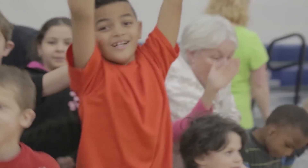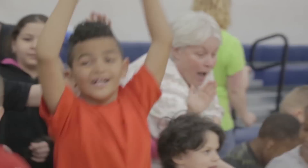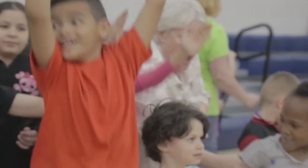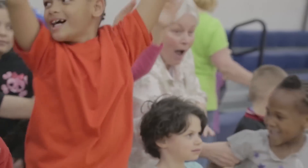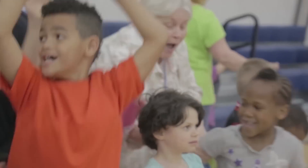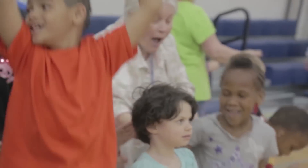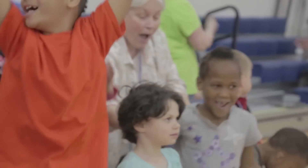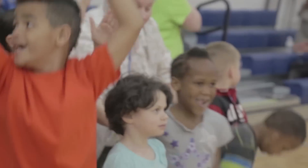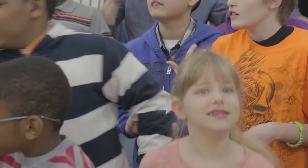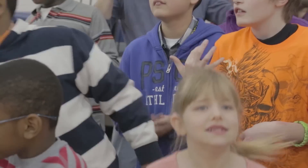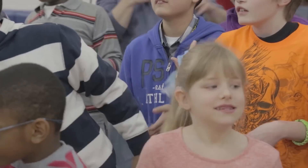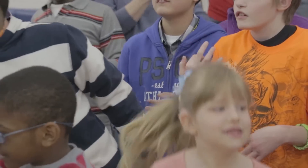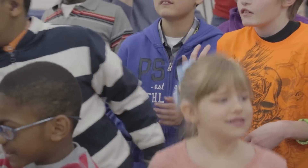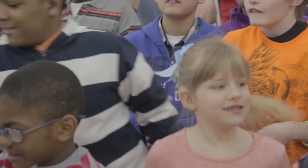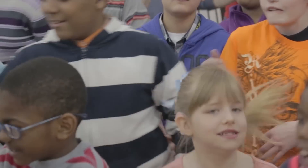Oo-o-o-o-o